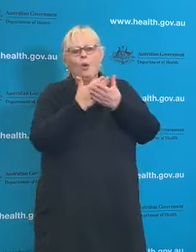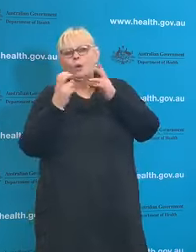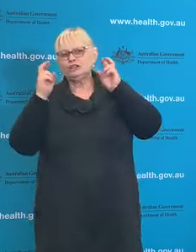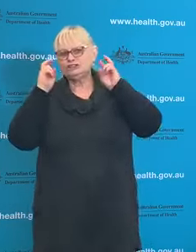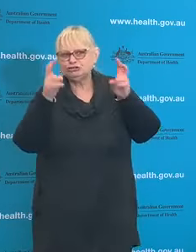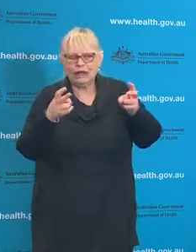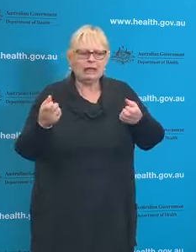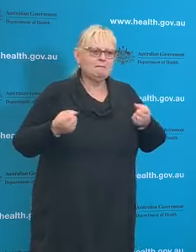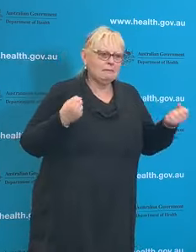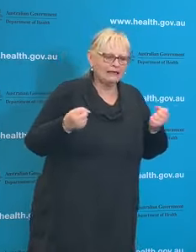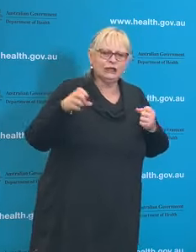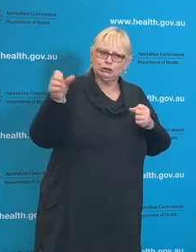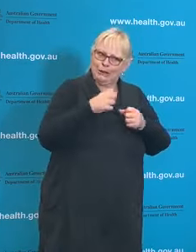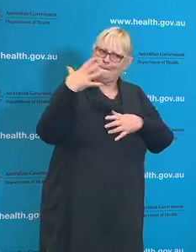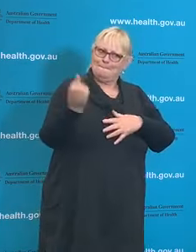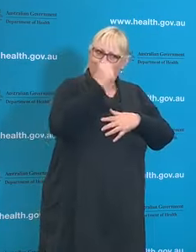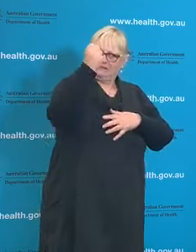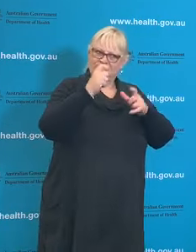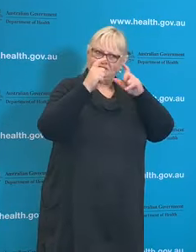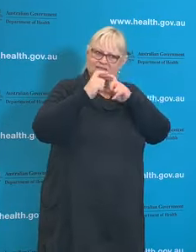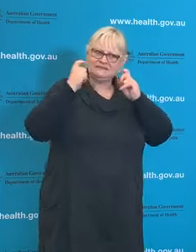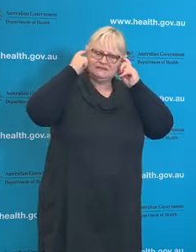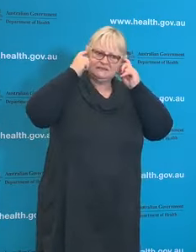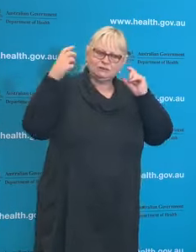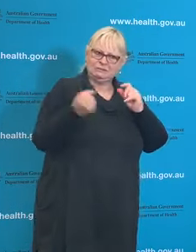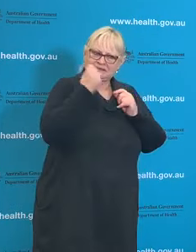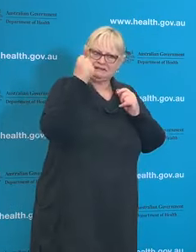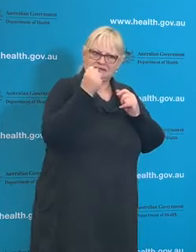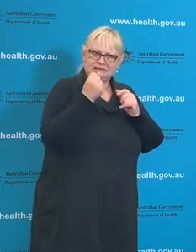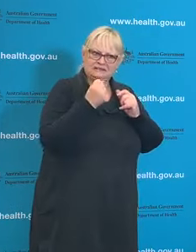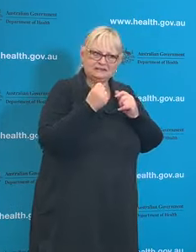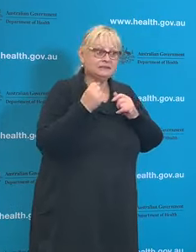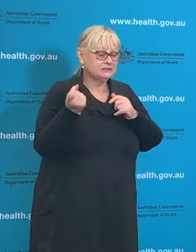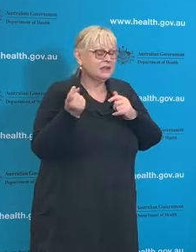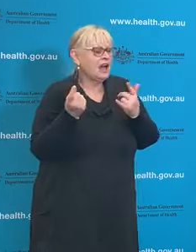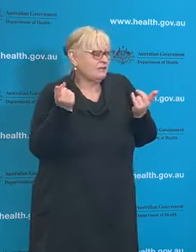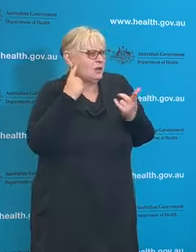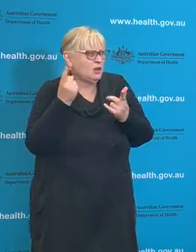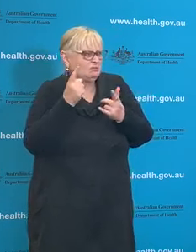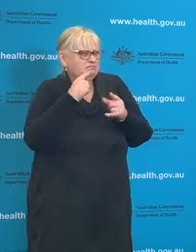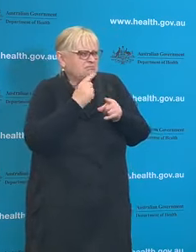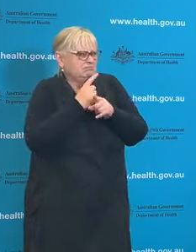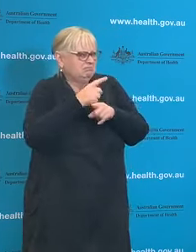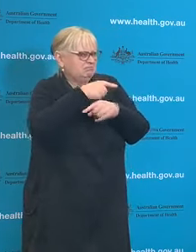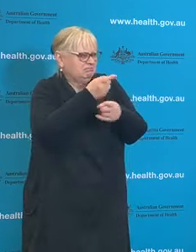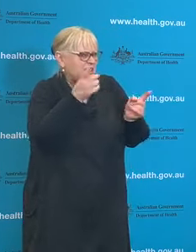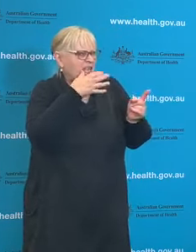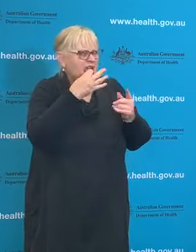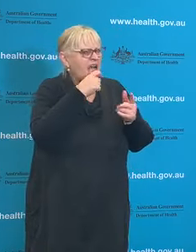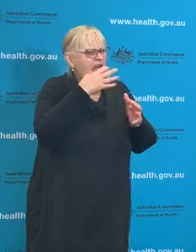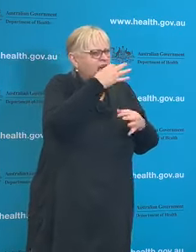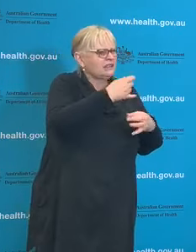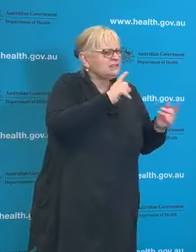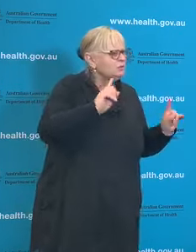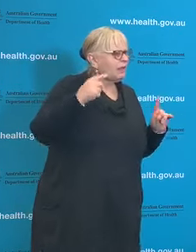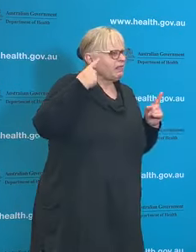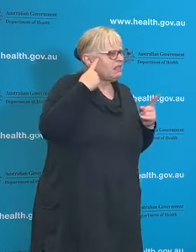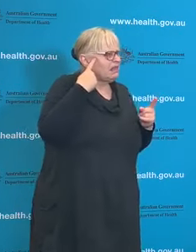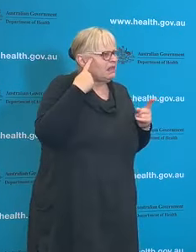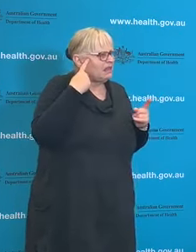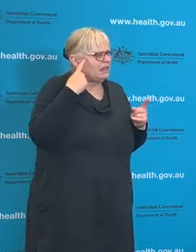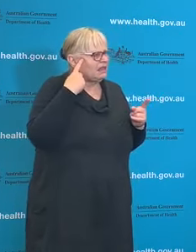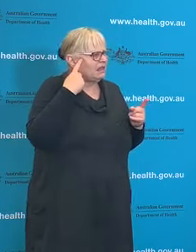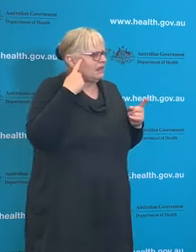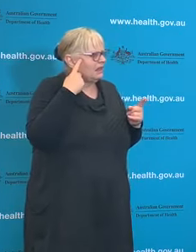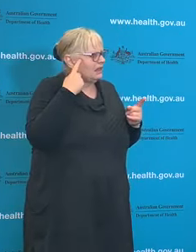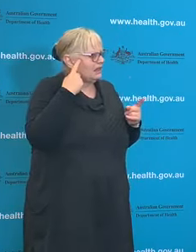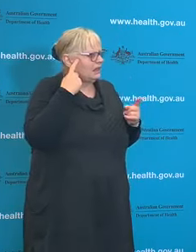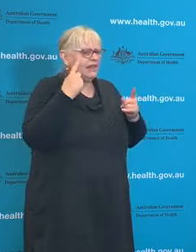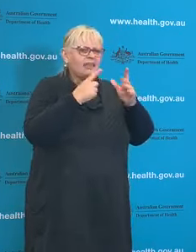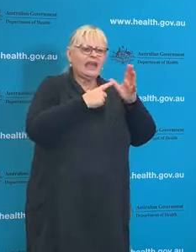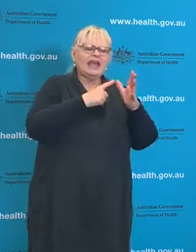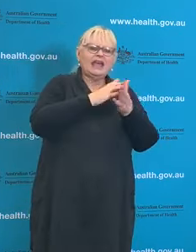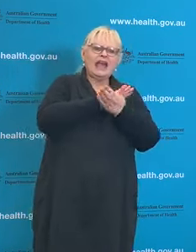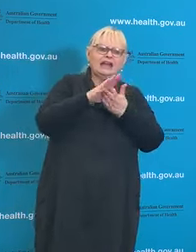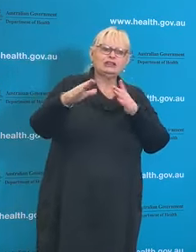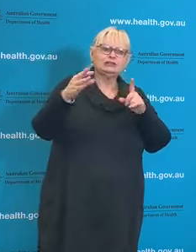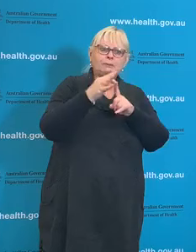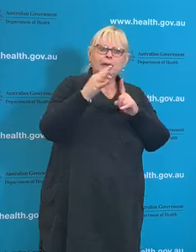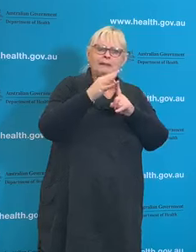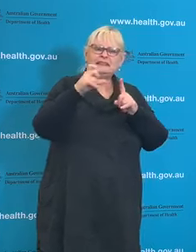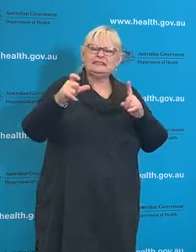where it could be difficult to keep a distance from others. What do you, does the AHPPC feel opposed to